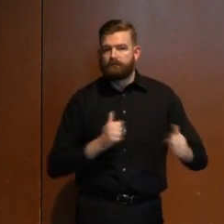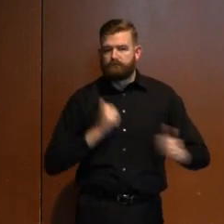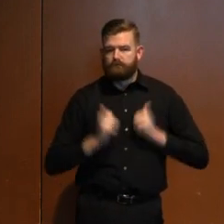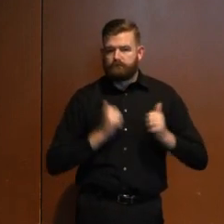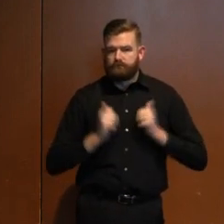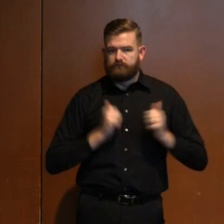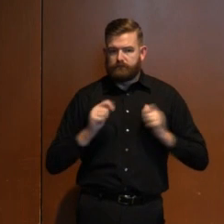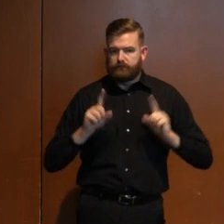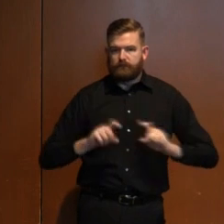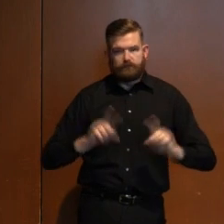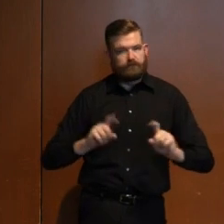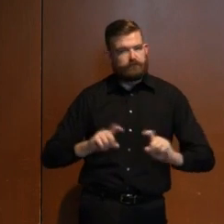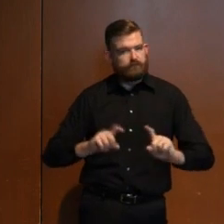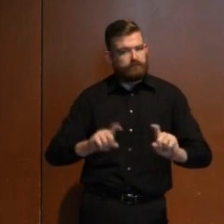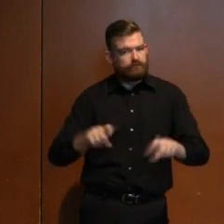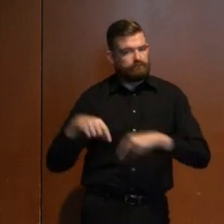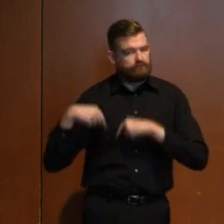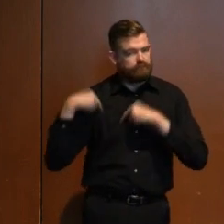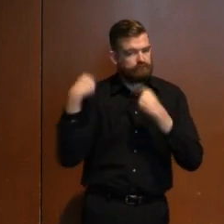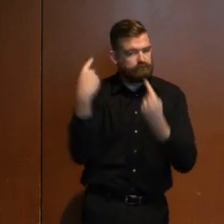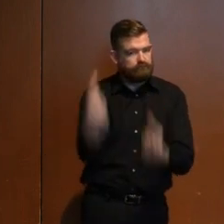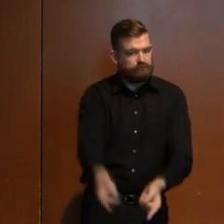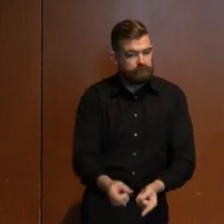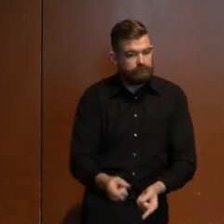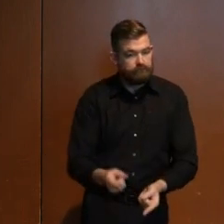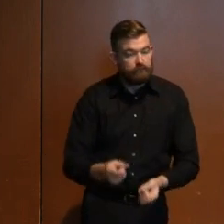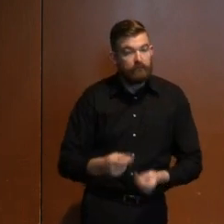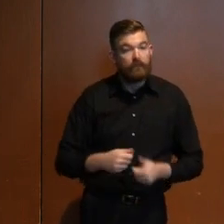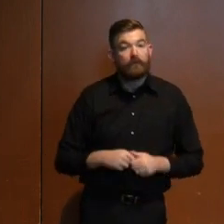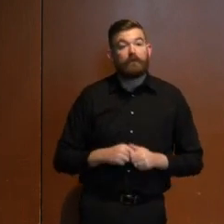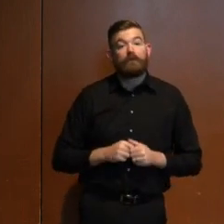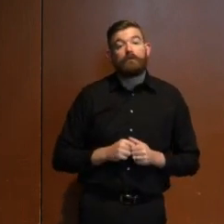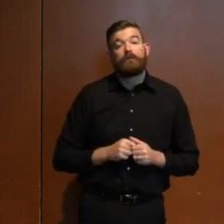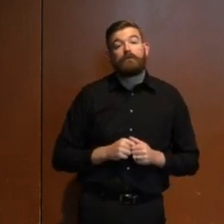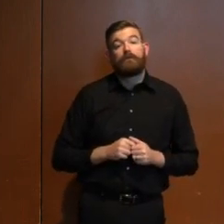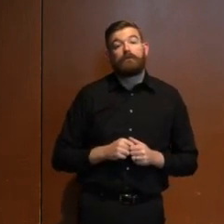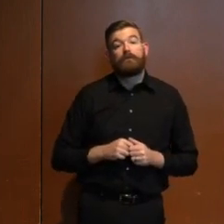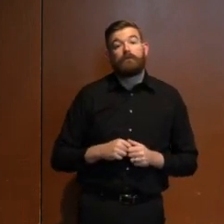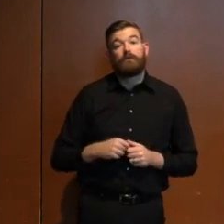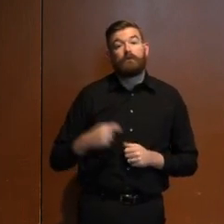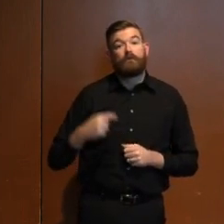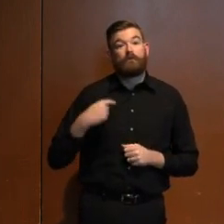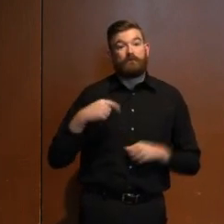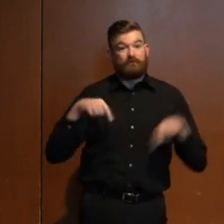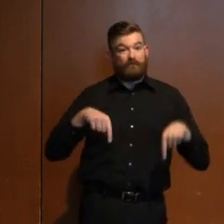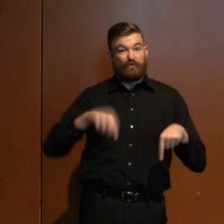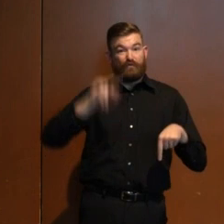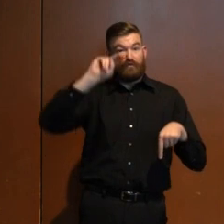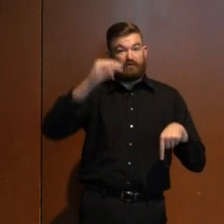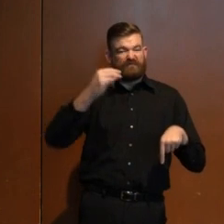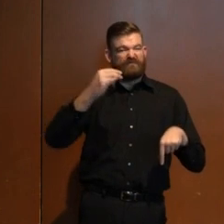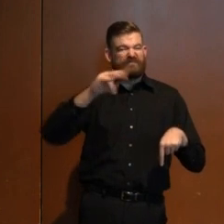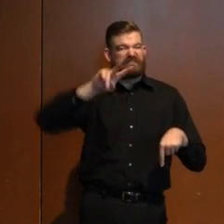DUE TO THE FACT THAT WE'VE BEEN ONE OF THE MOST AGGRESSIVE TESTING STATES IN AMERICA.